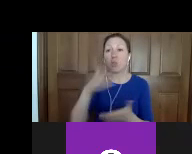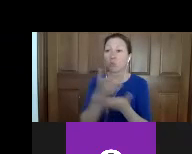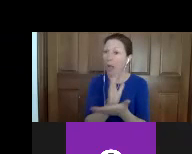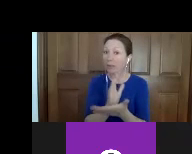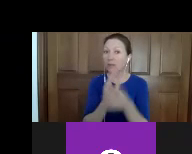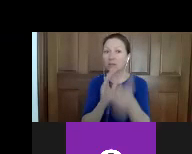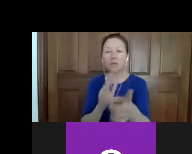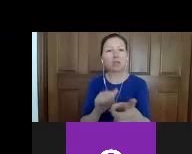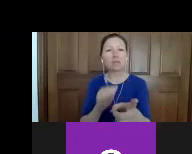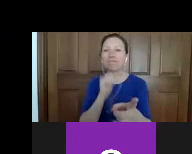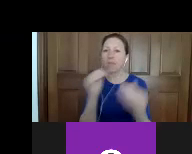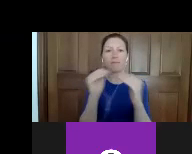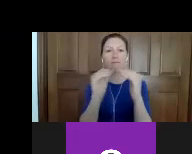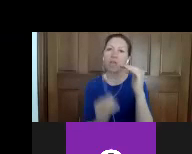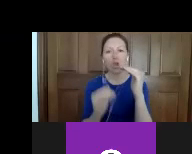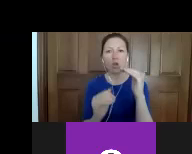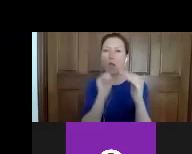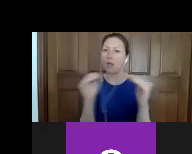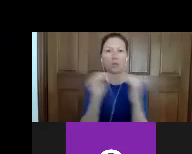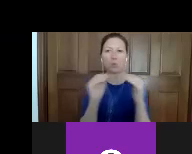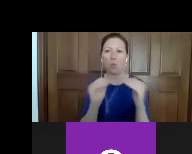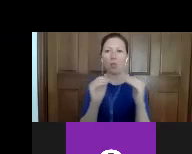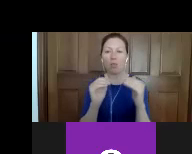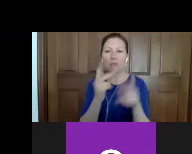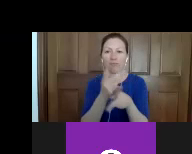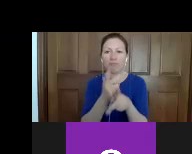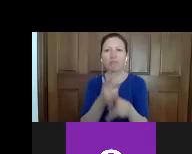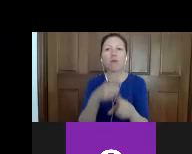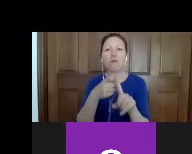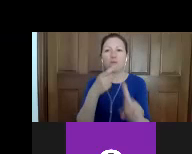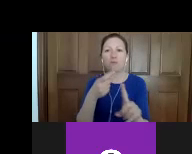or unequal treatment to an individual or group based on certain characteristics. So discrimination